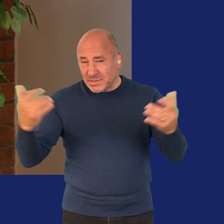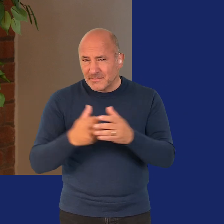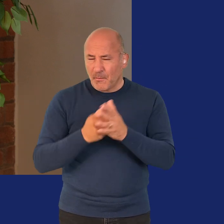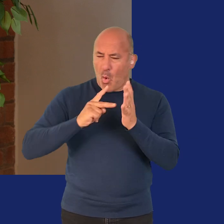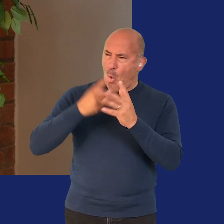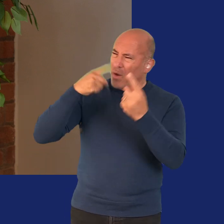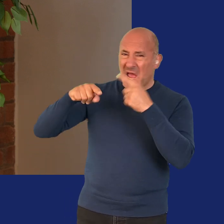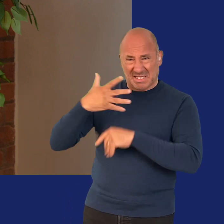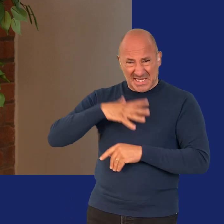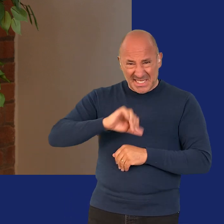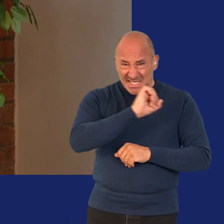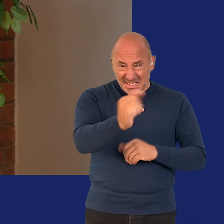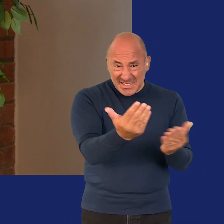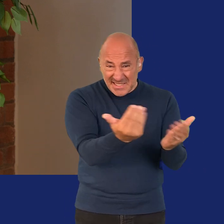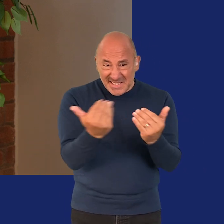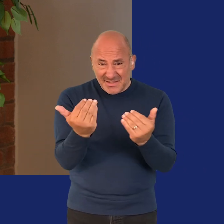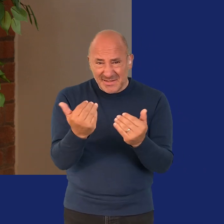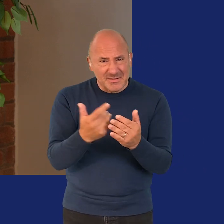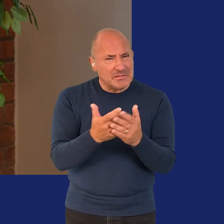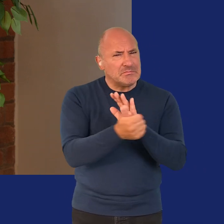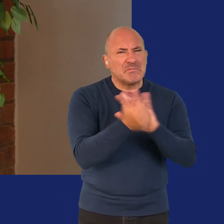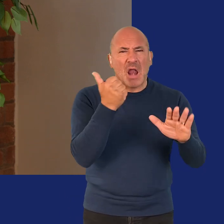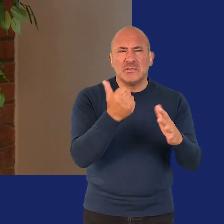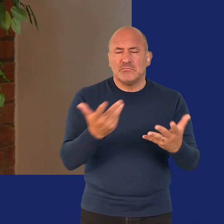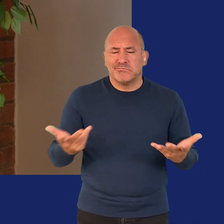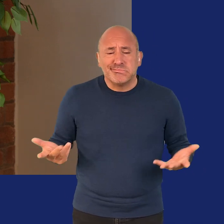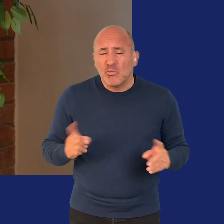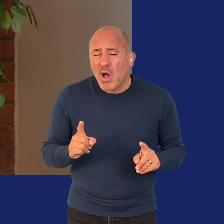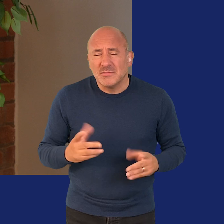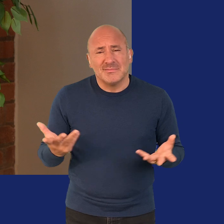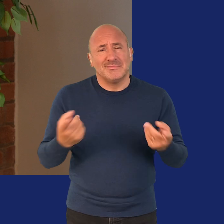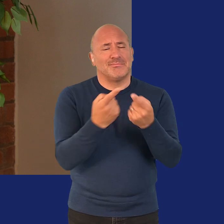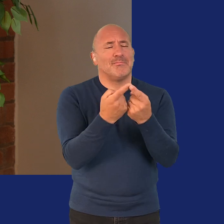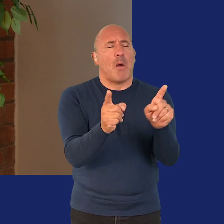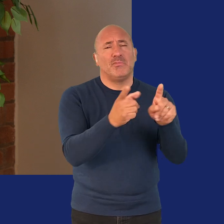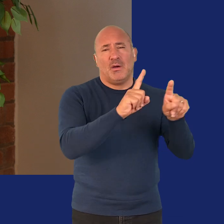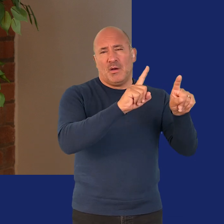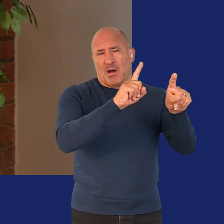organizations need that talent and that talent comes in, the form- in many